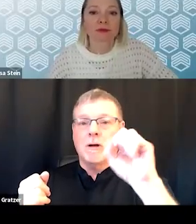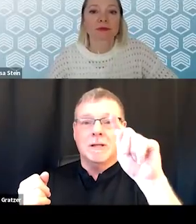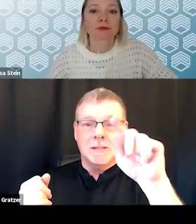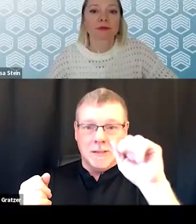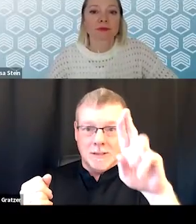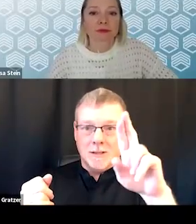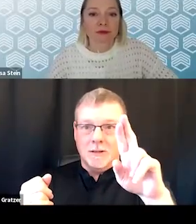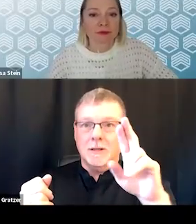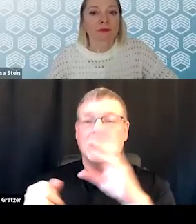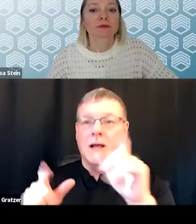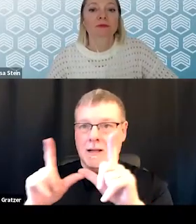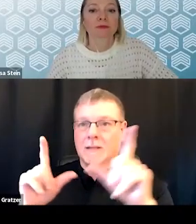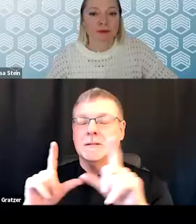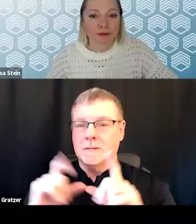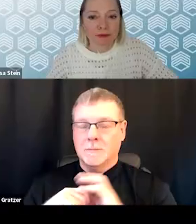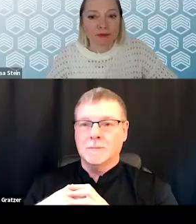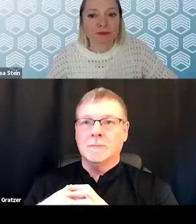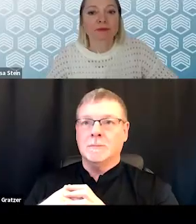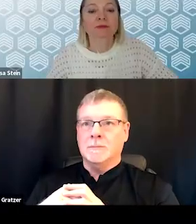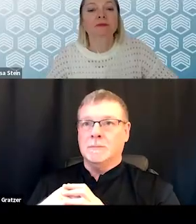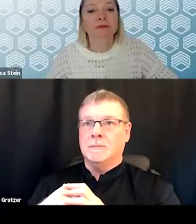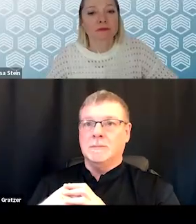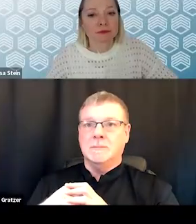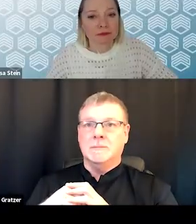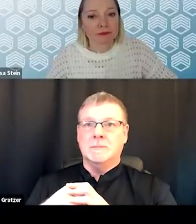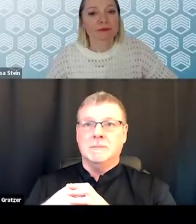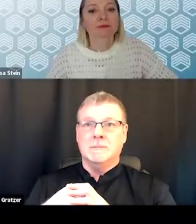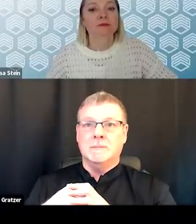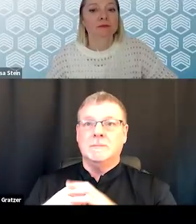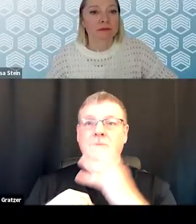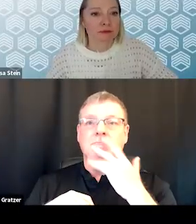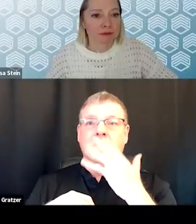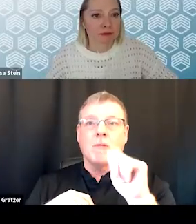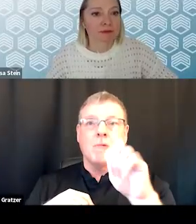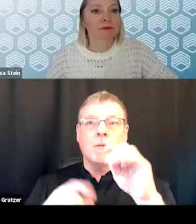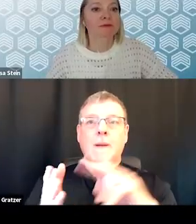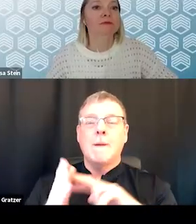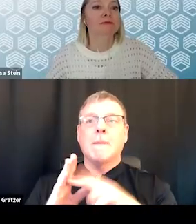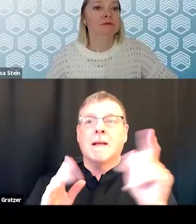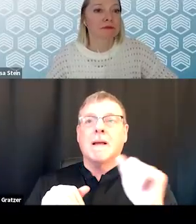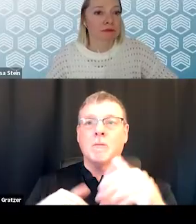they're licensed. So in Colorado, that means that they're able to provide those evaluations